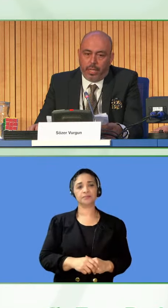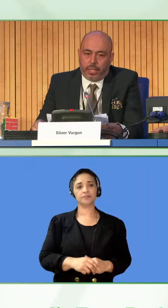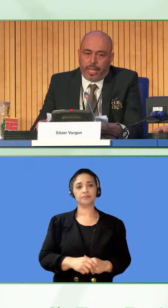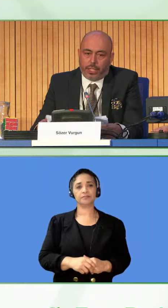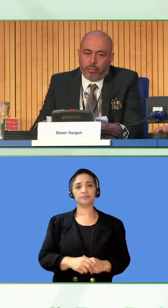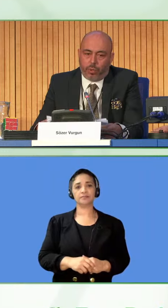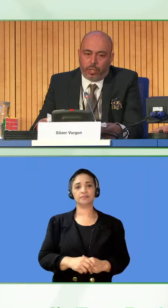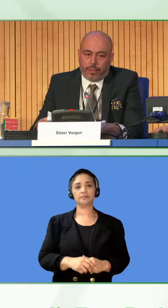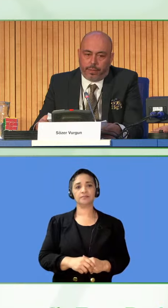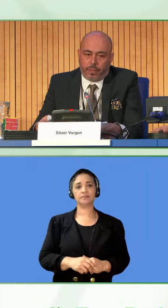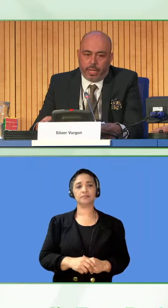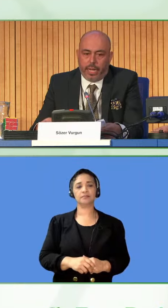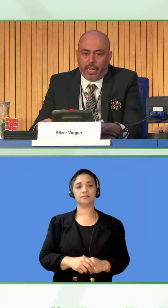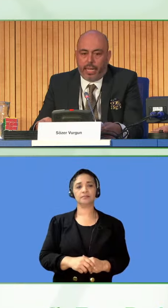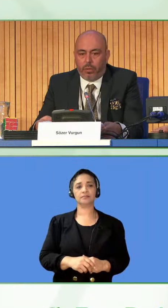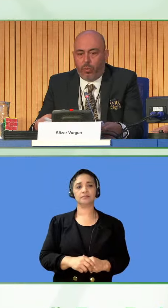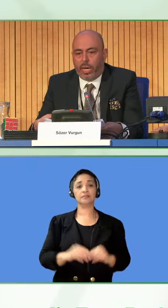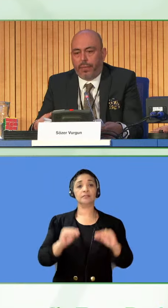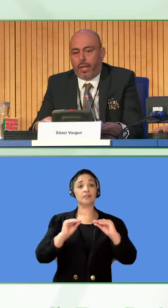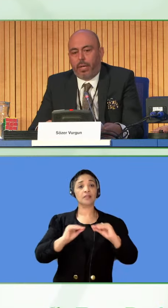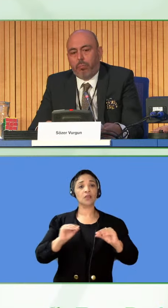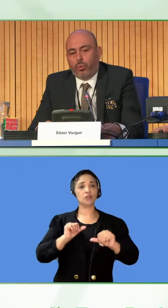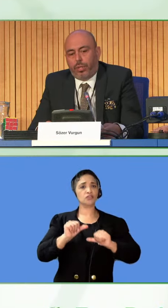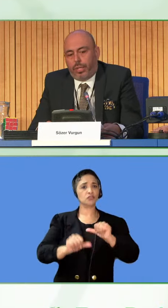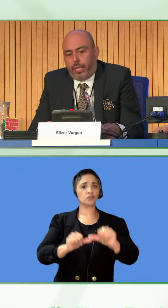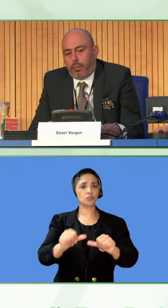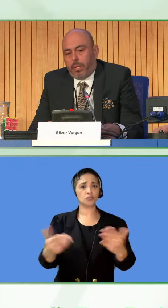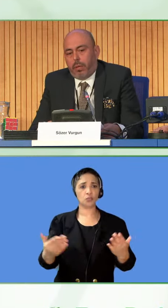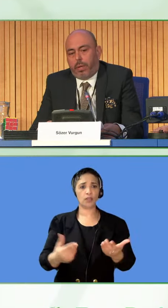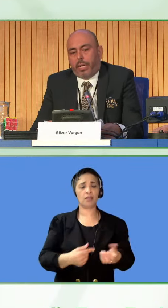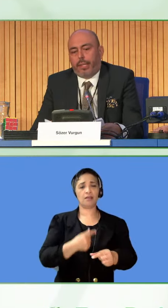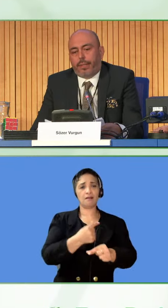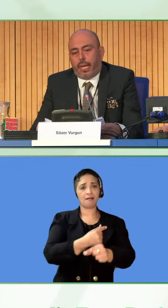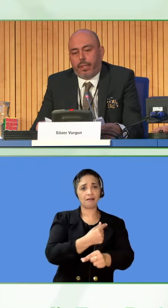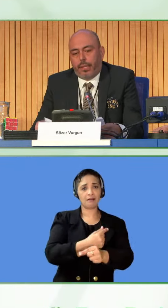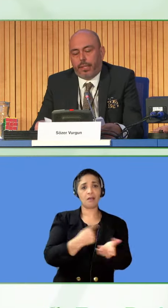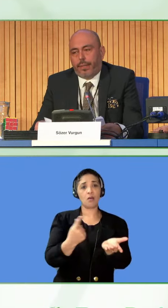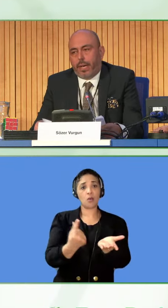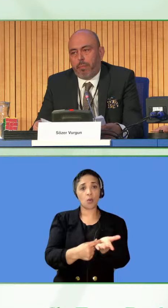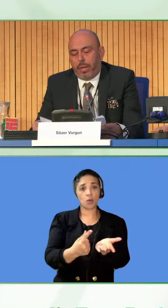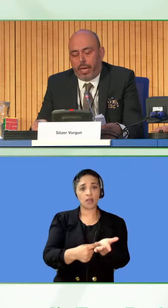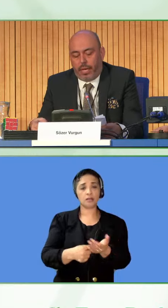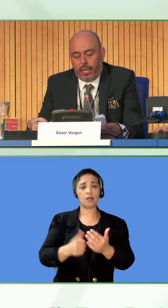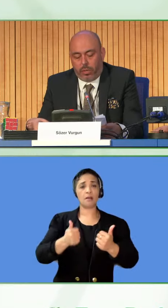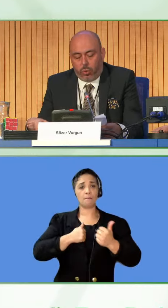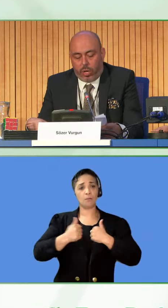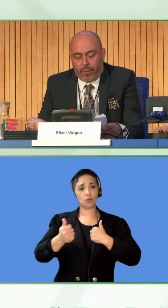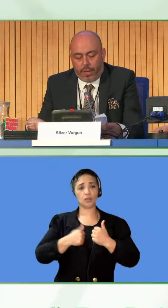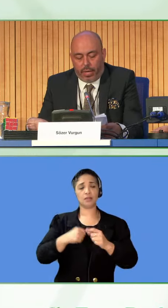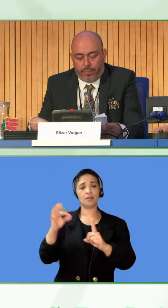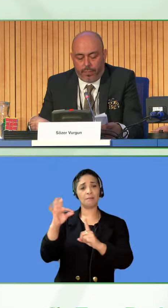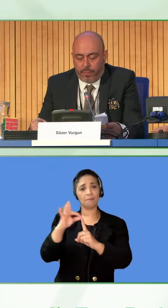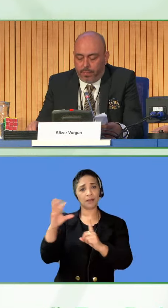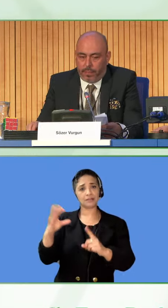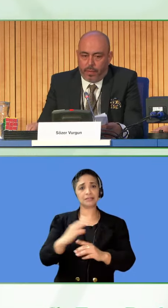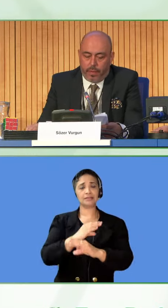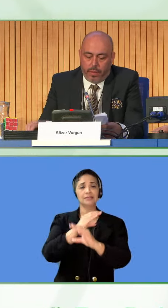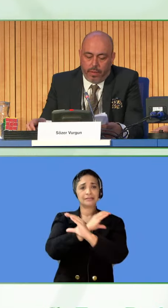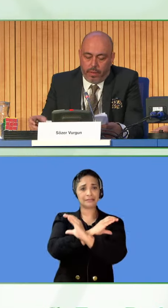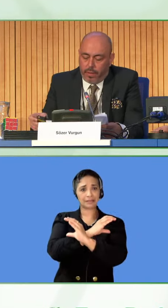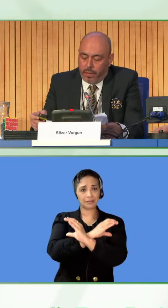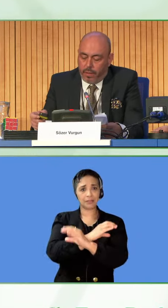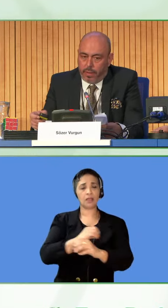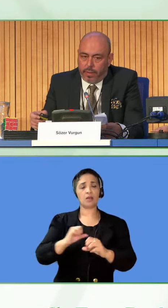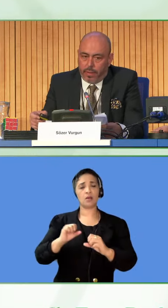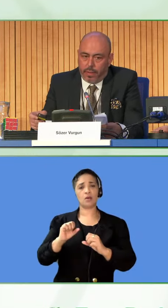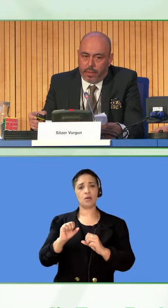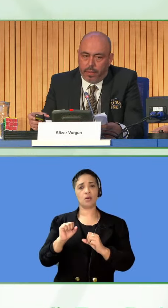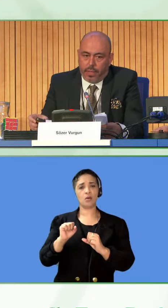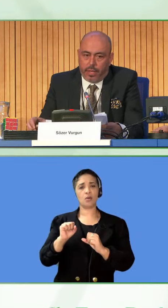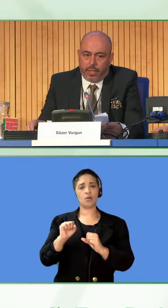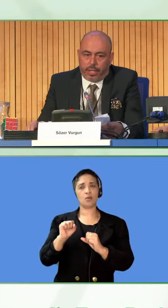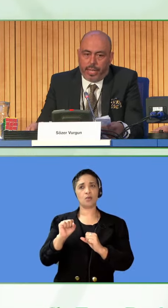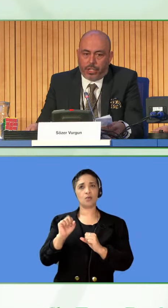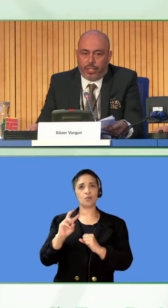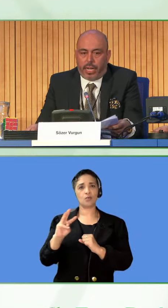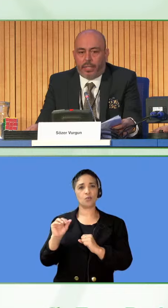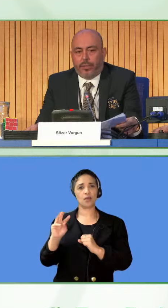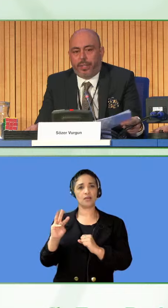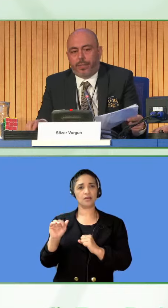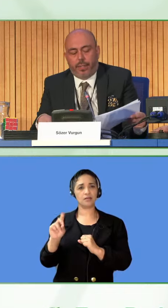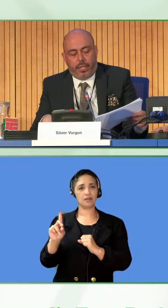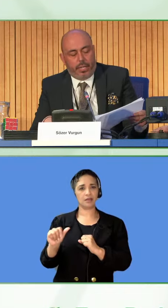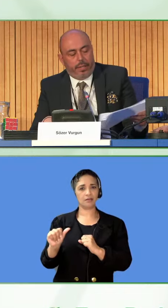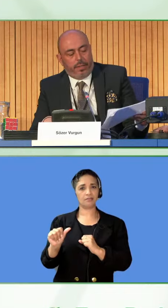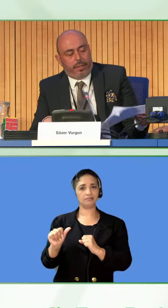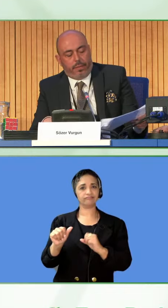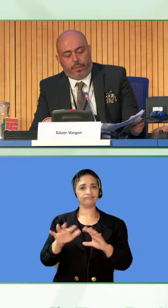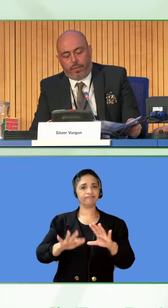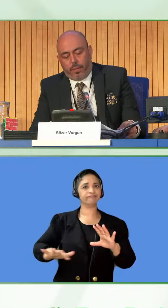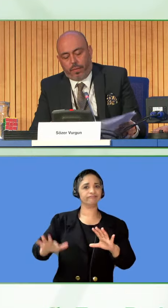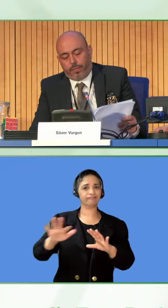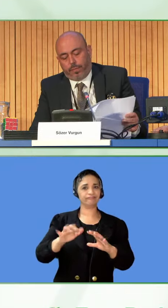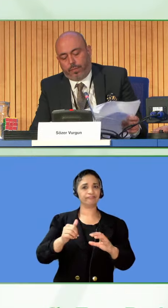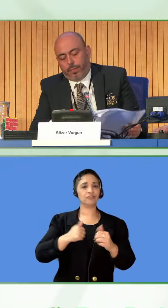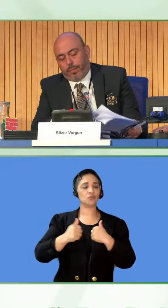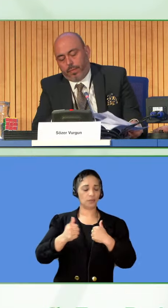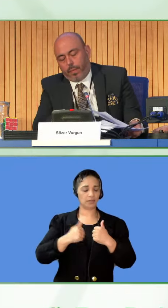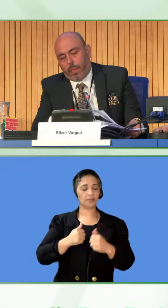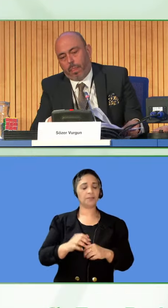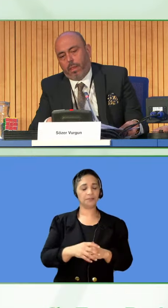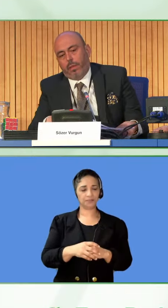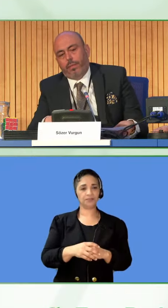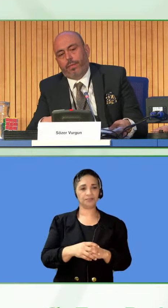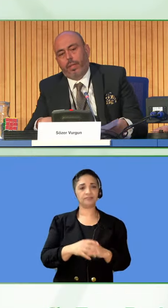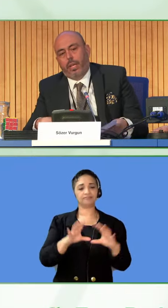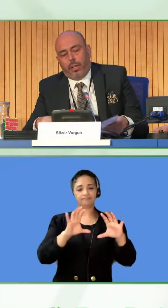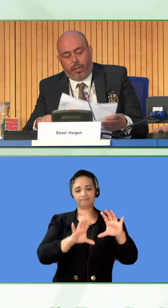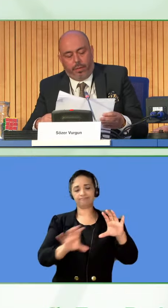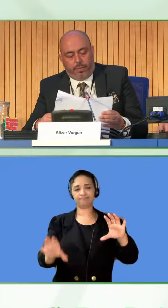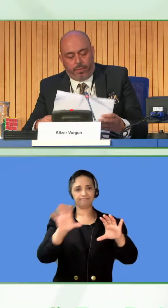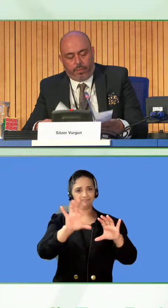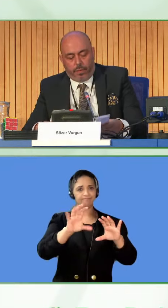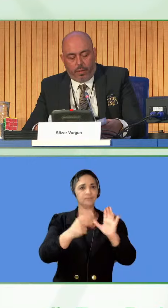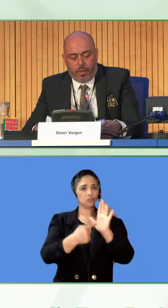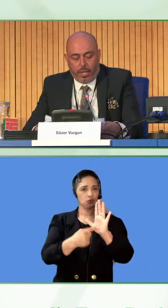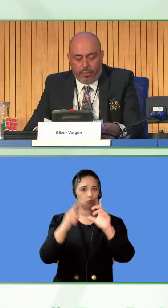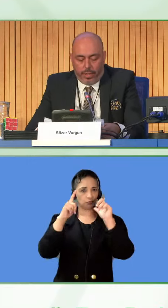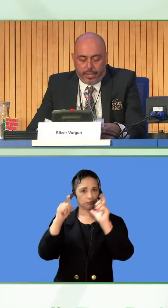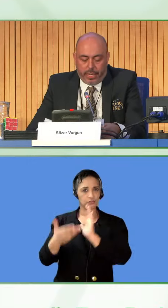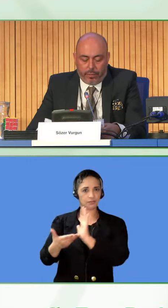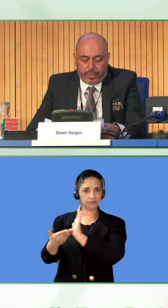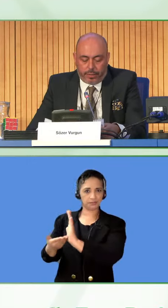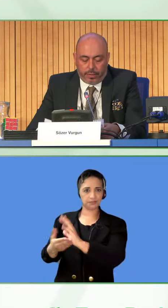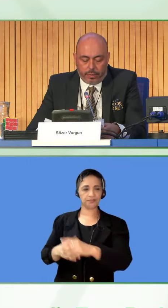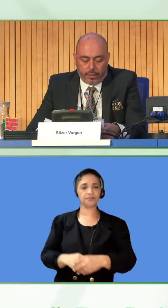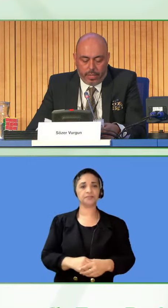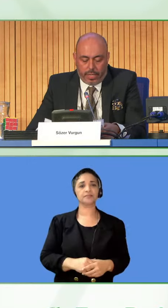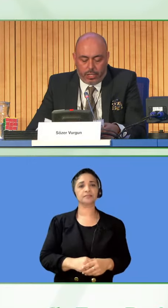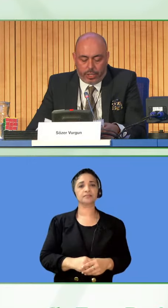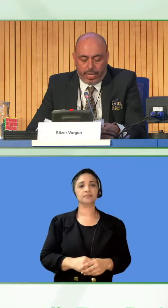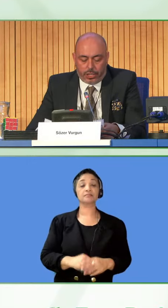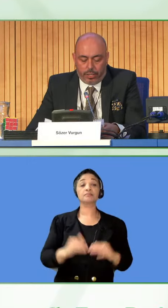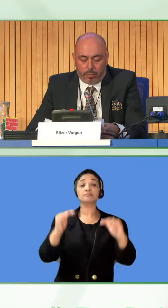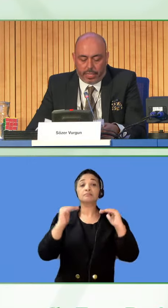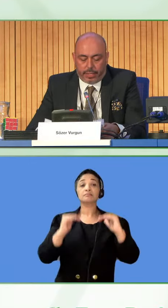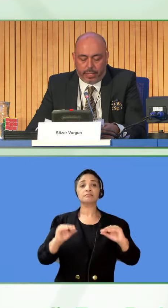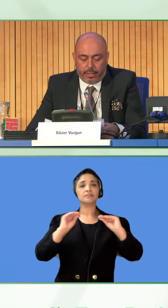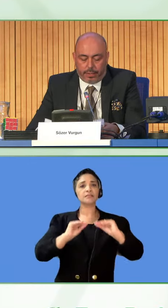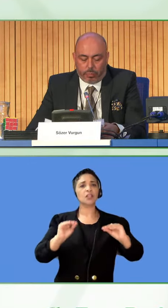Education in Uganda, Burundi, Rwanda, education activists, we delivered educational materials